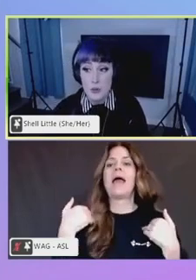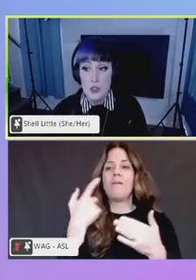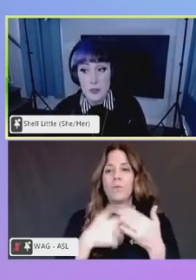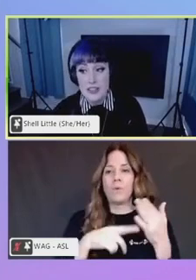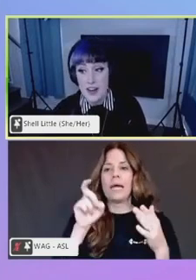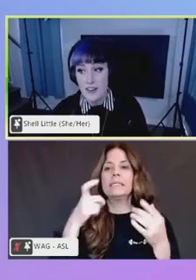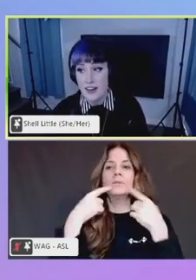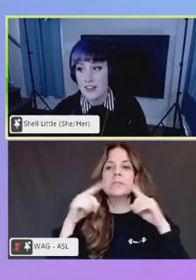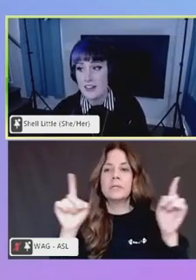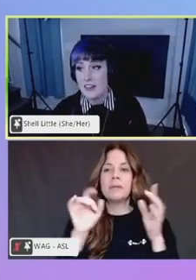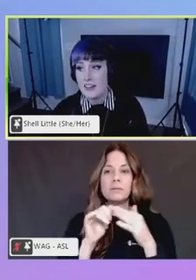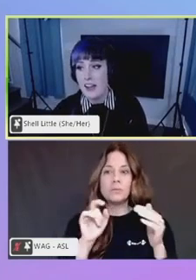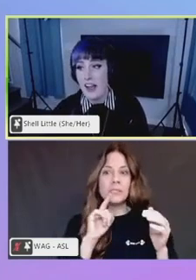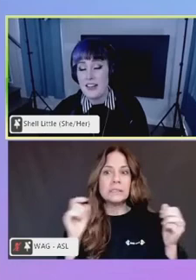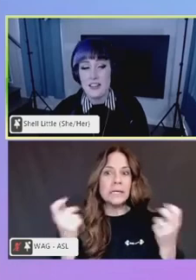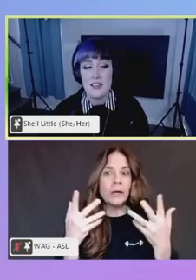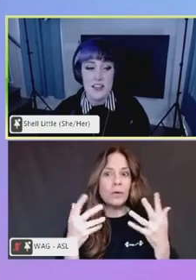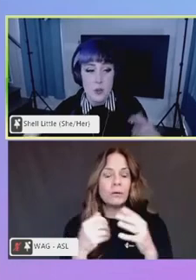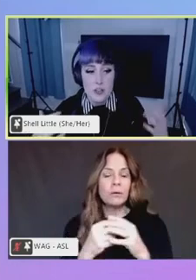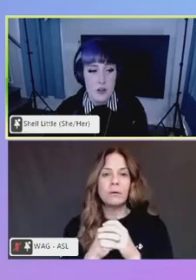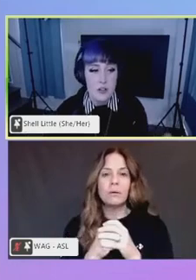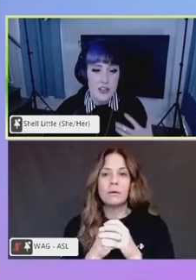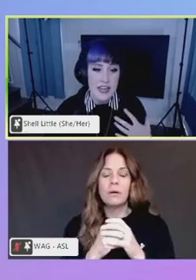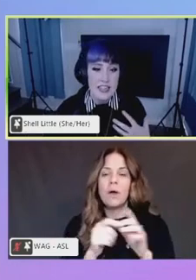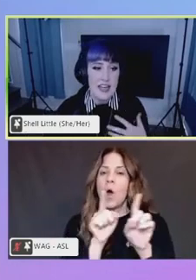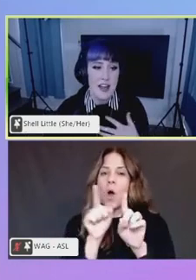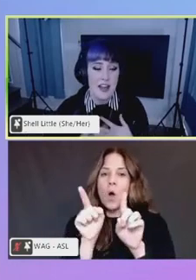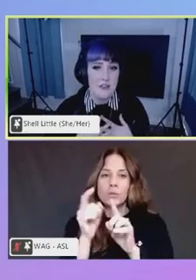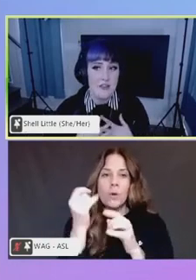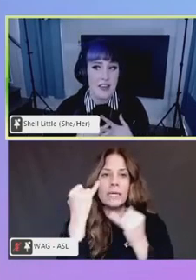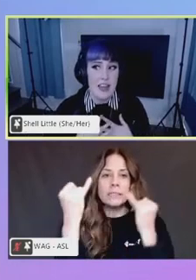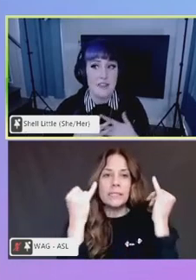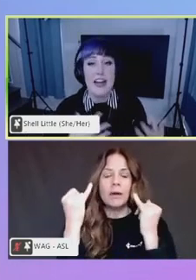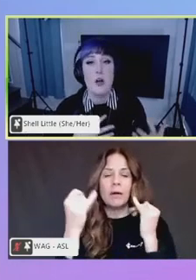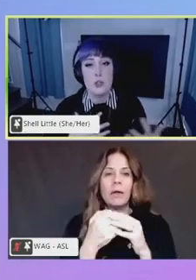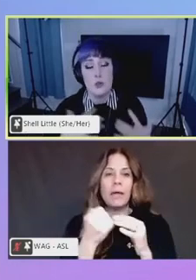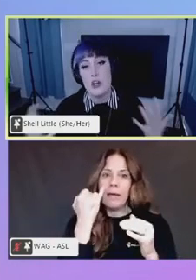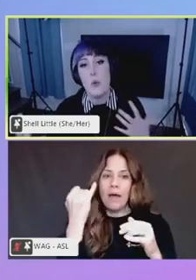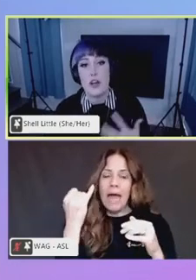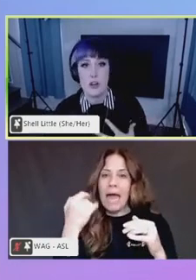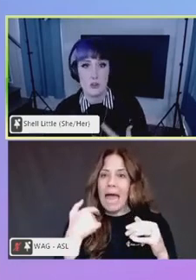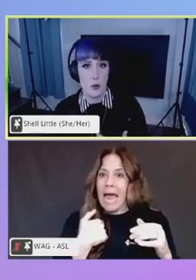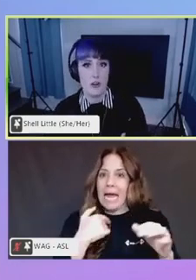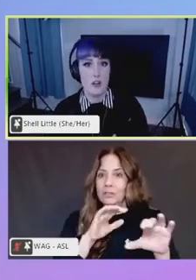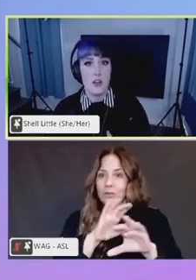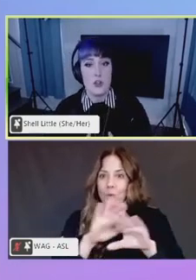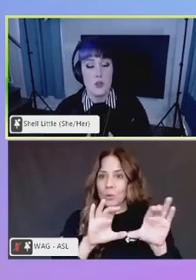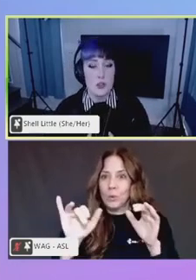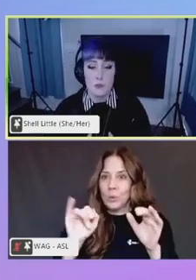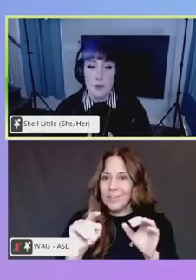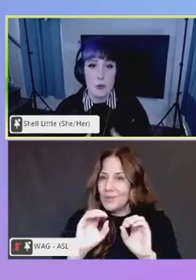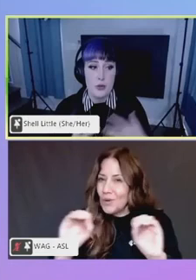that in with no, that is over have. Only 39% of people polled were like, yes, I have what I need to succeed. Which